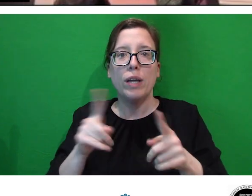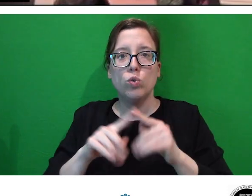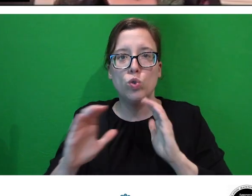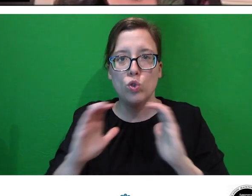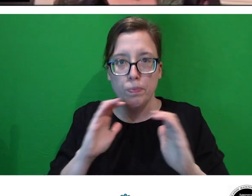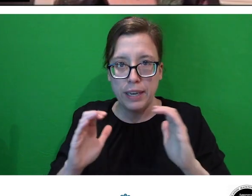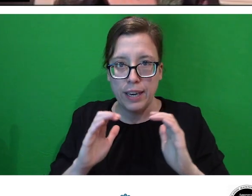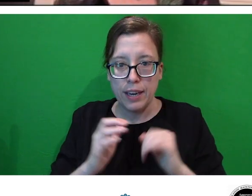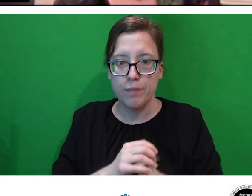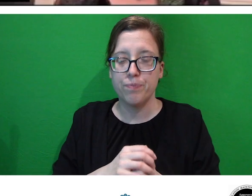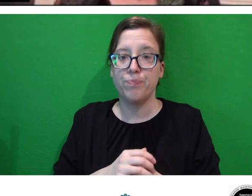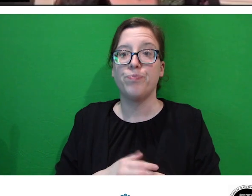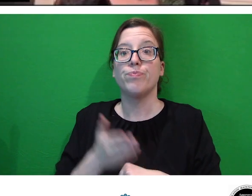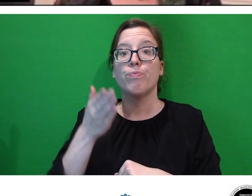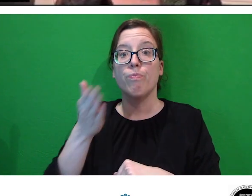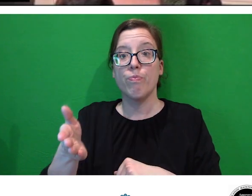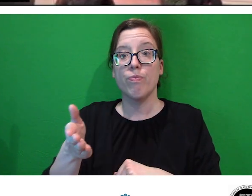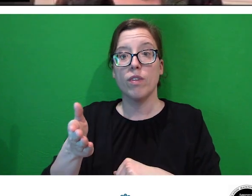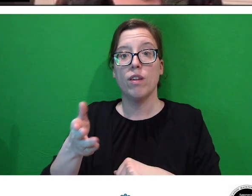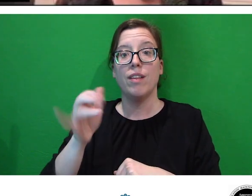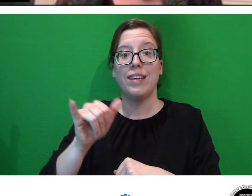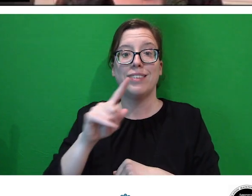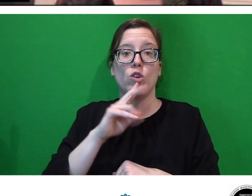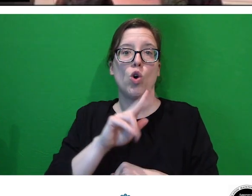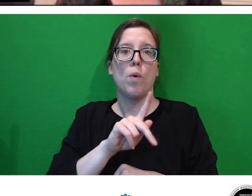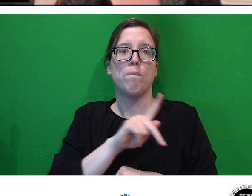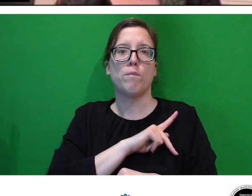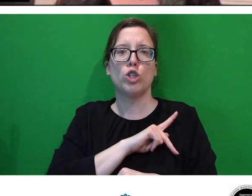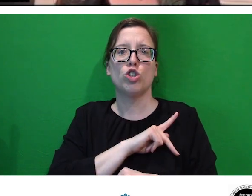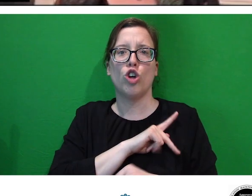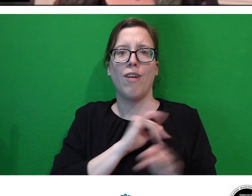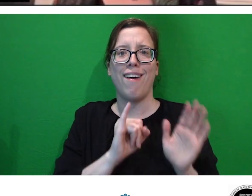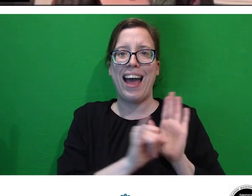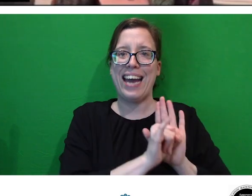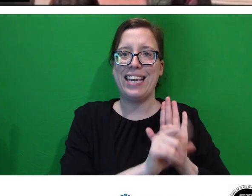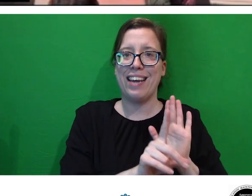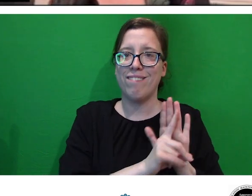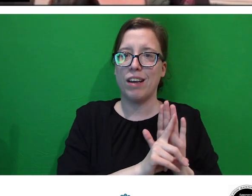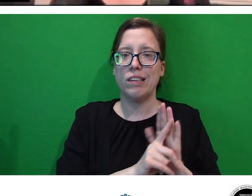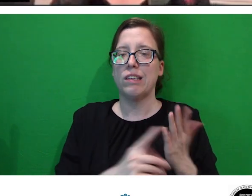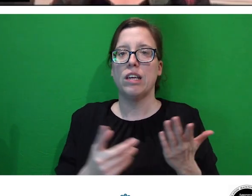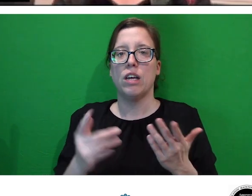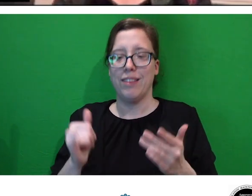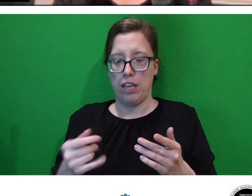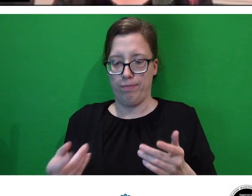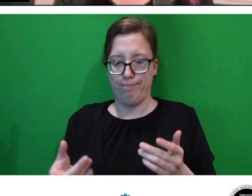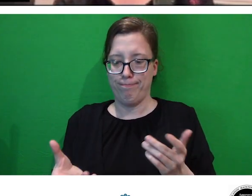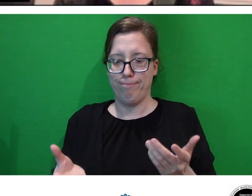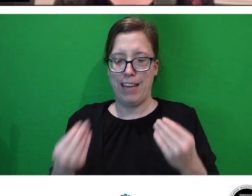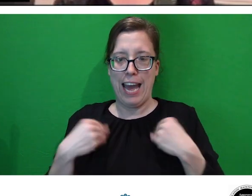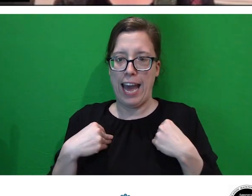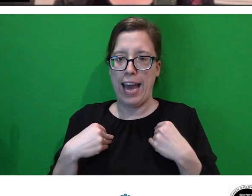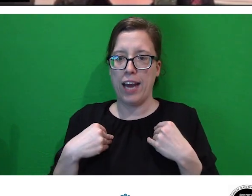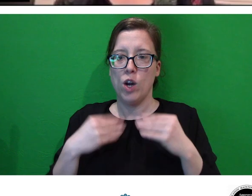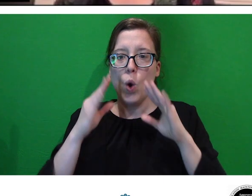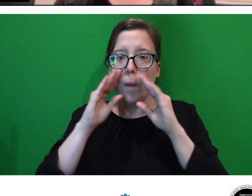behavior into having meaning. This is what I said you could use